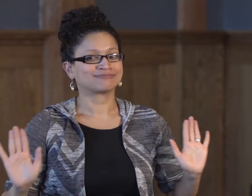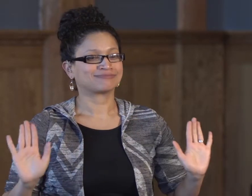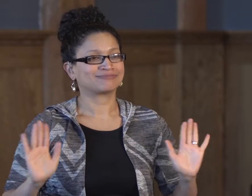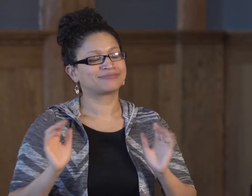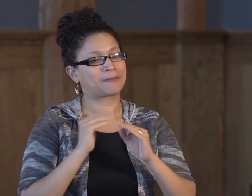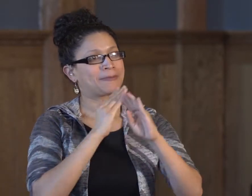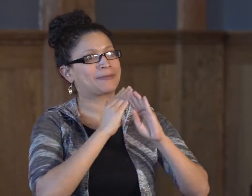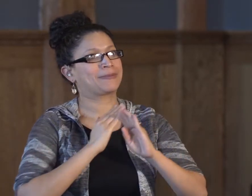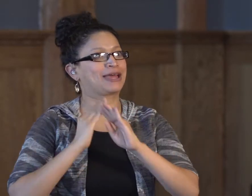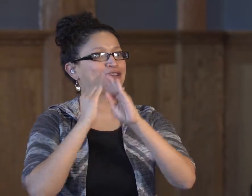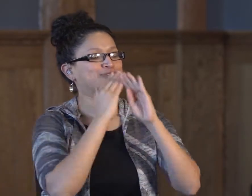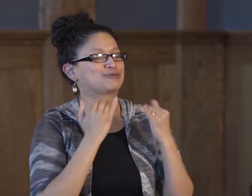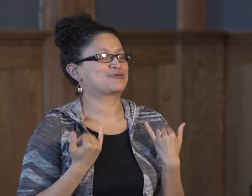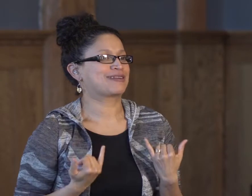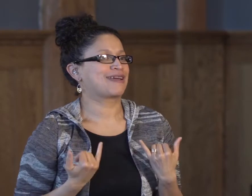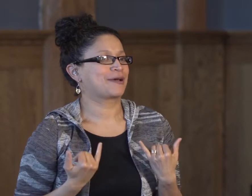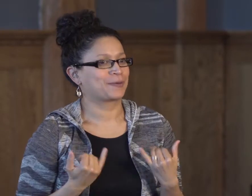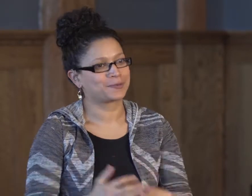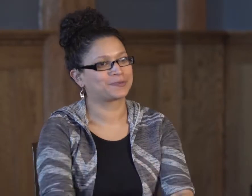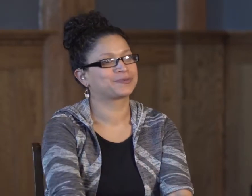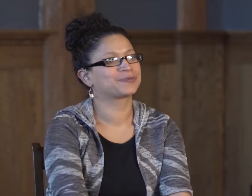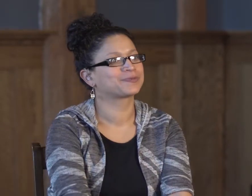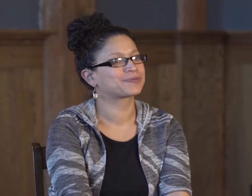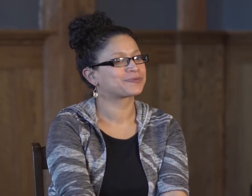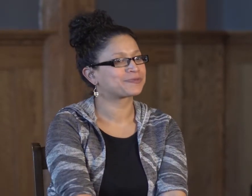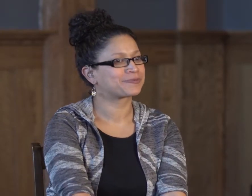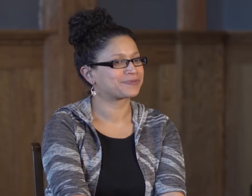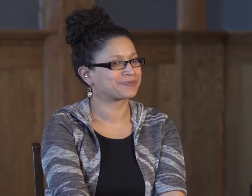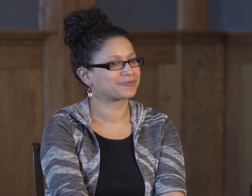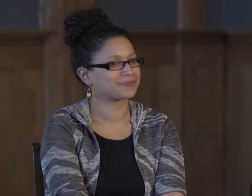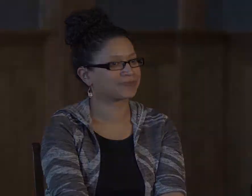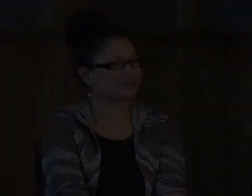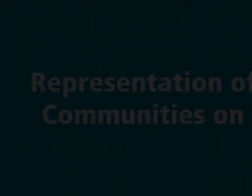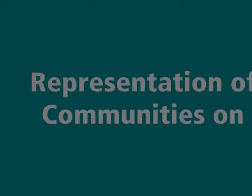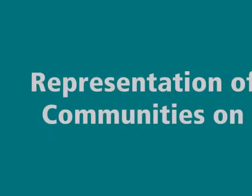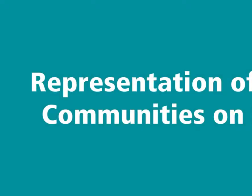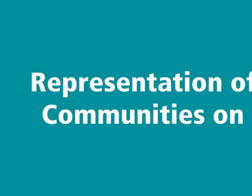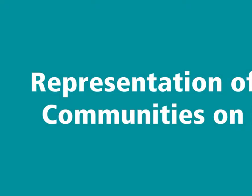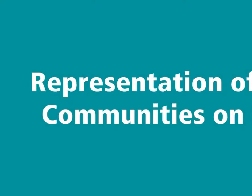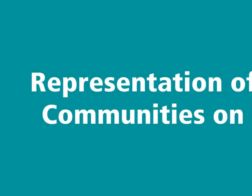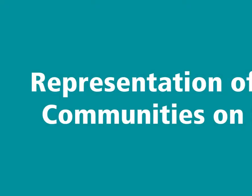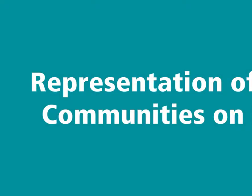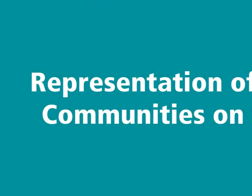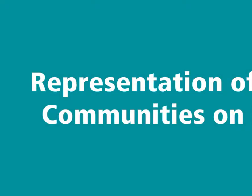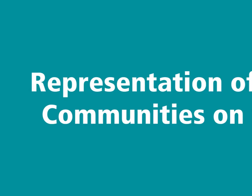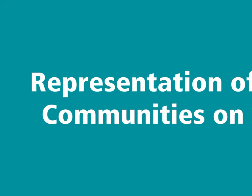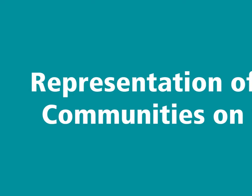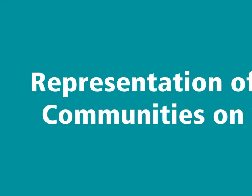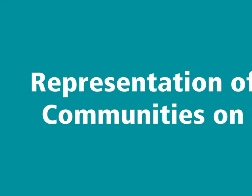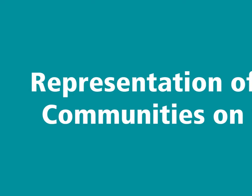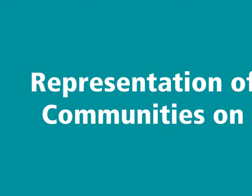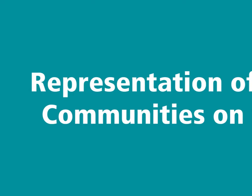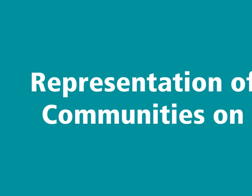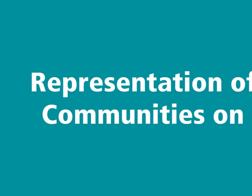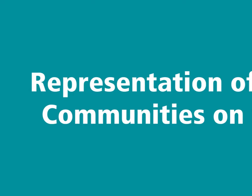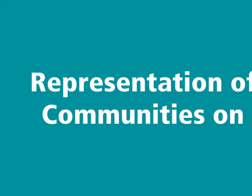behalf of the Deaf victim to create additional barriers for Deaf victims.